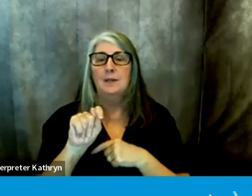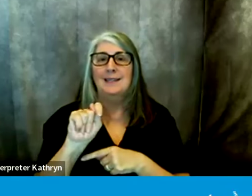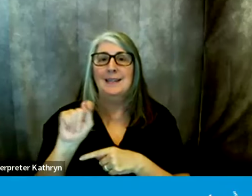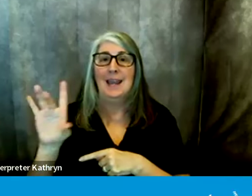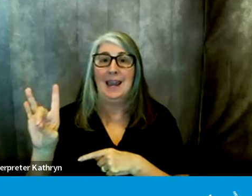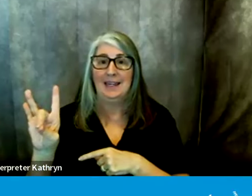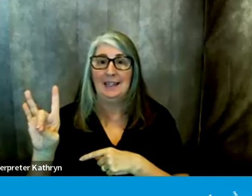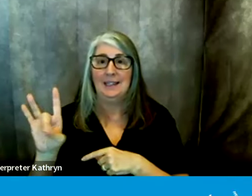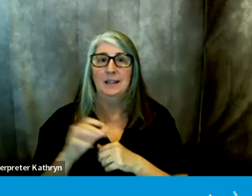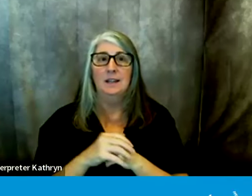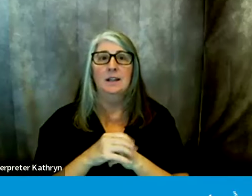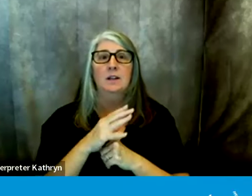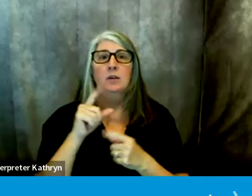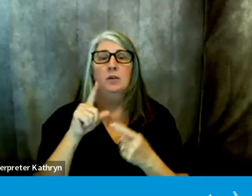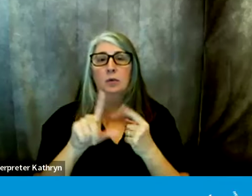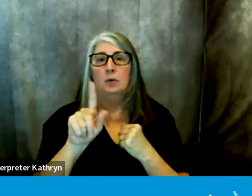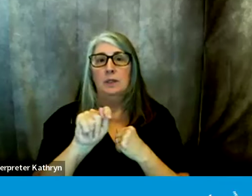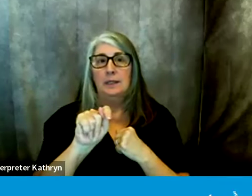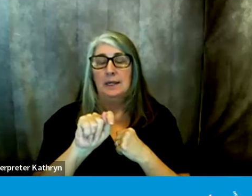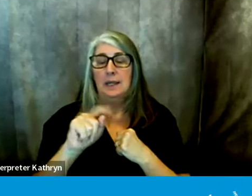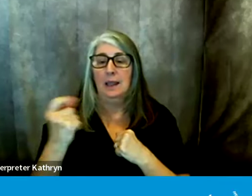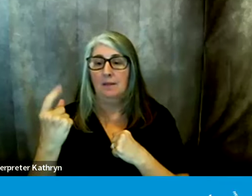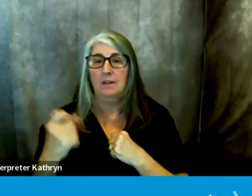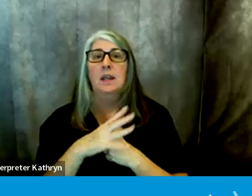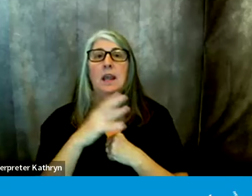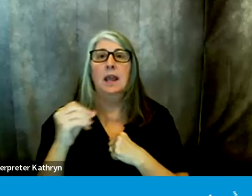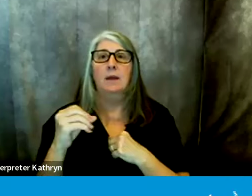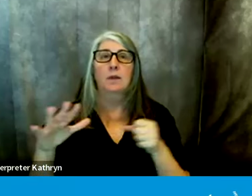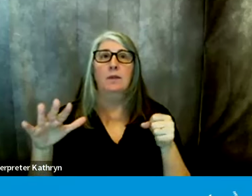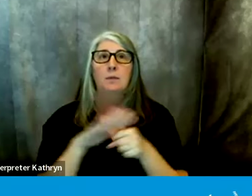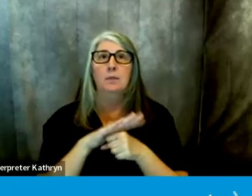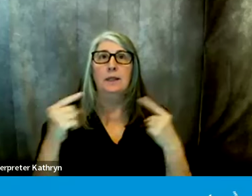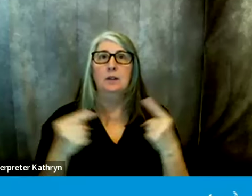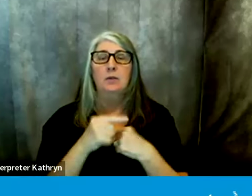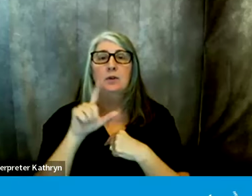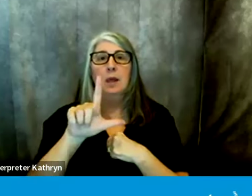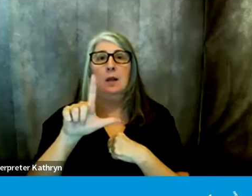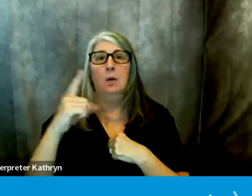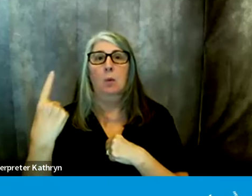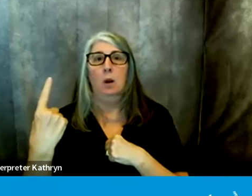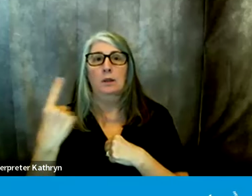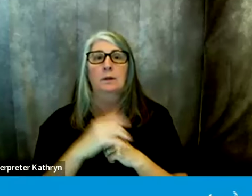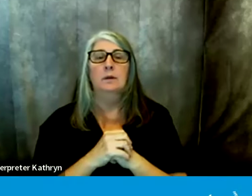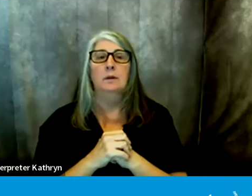and ones with incomplete injuries down to L1. There is some lower motor neuron injuries